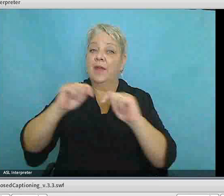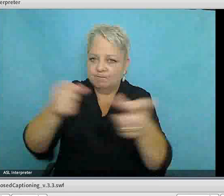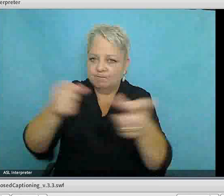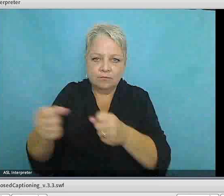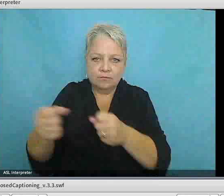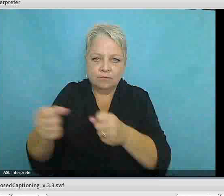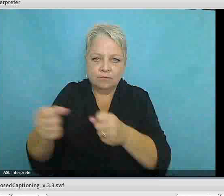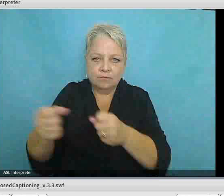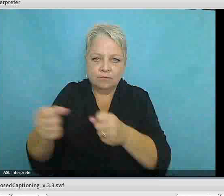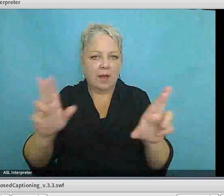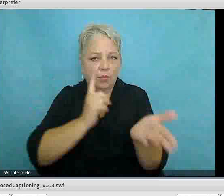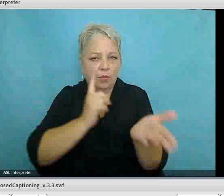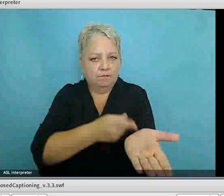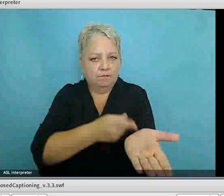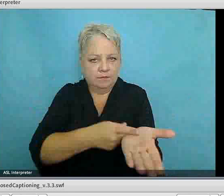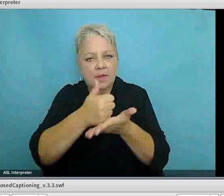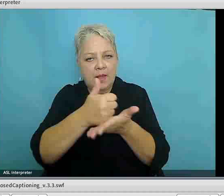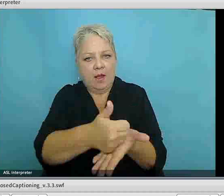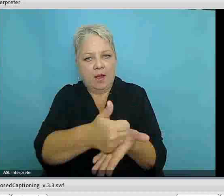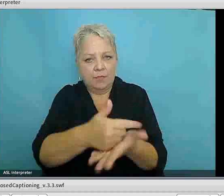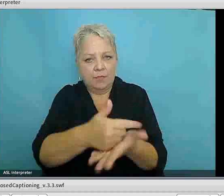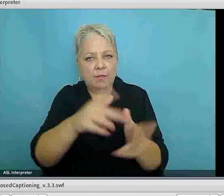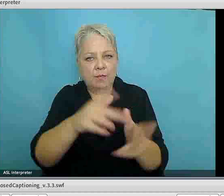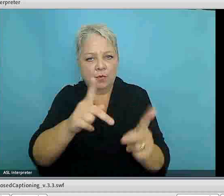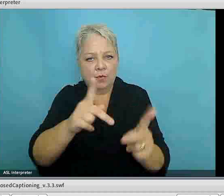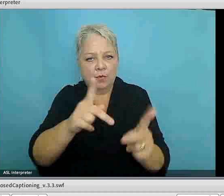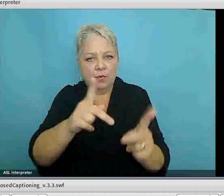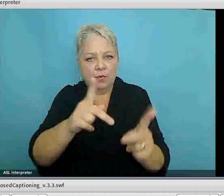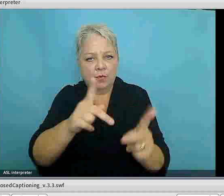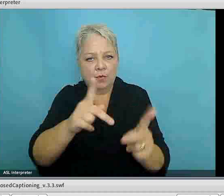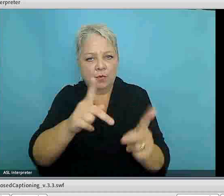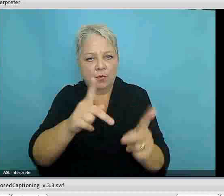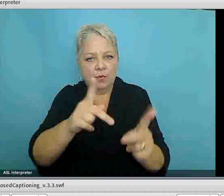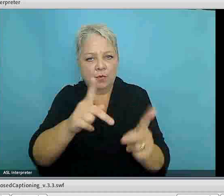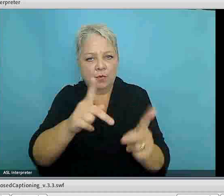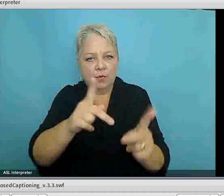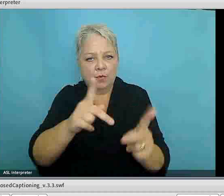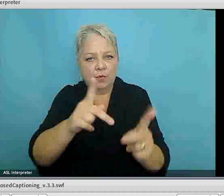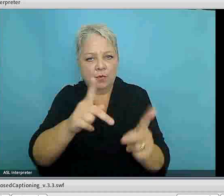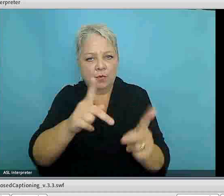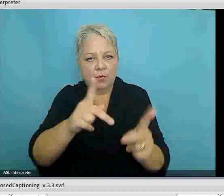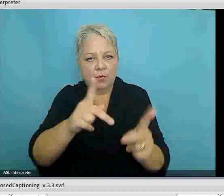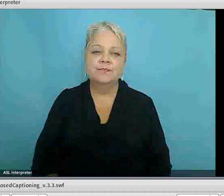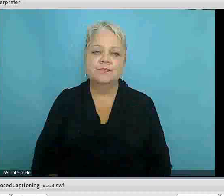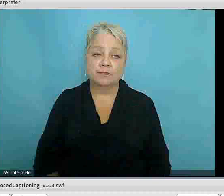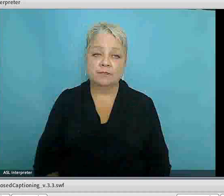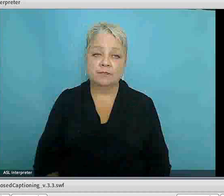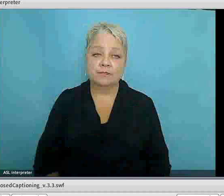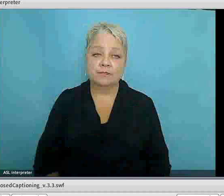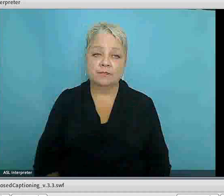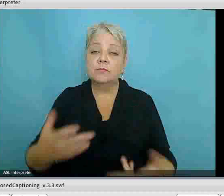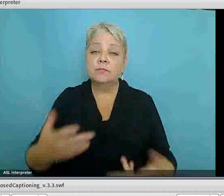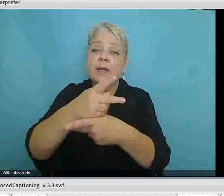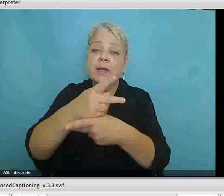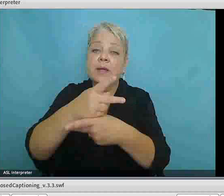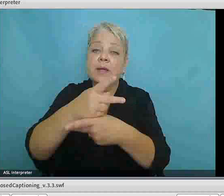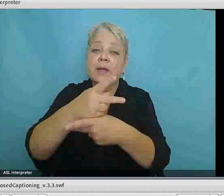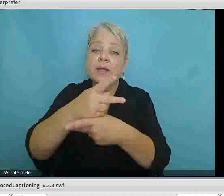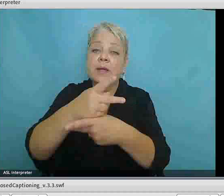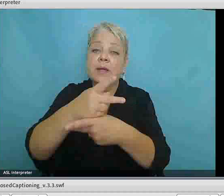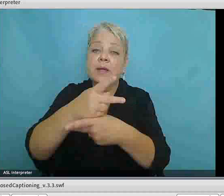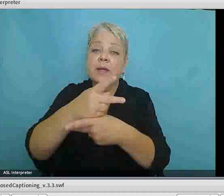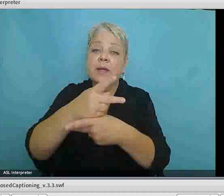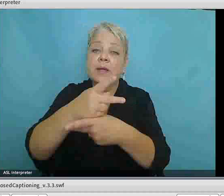So who is on this Care Team?